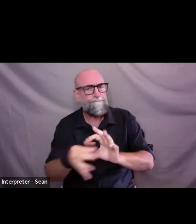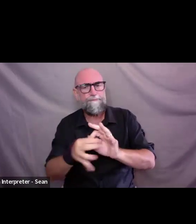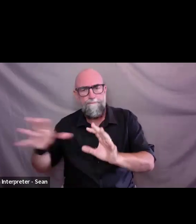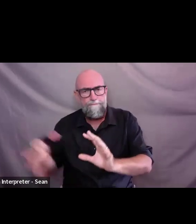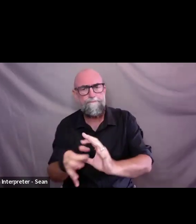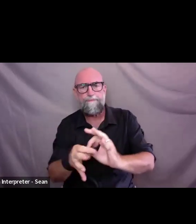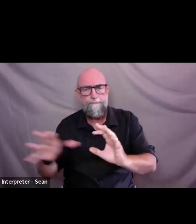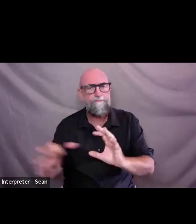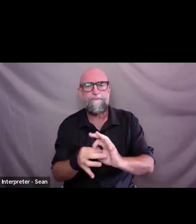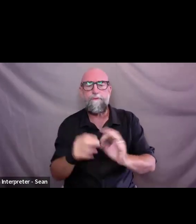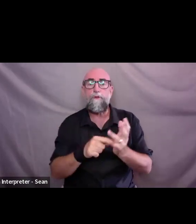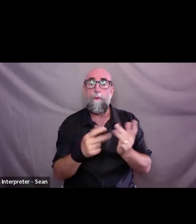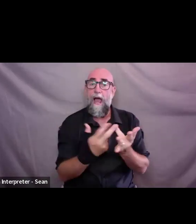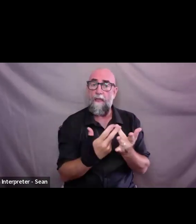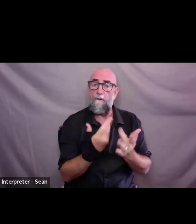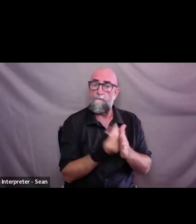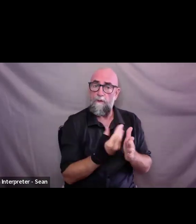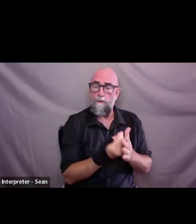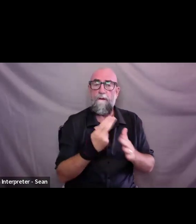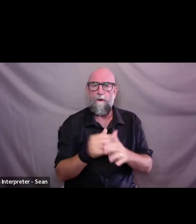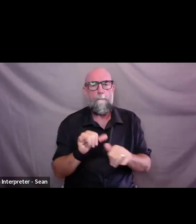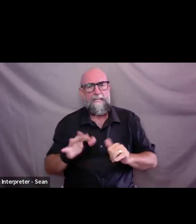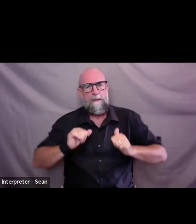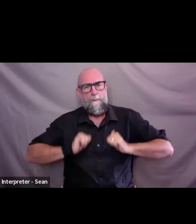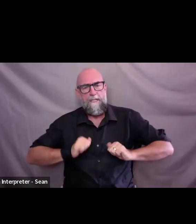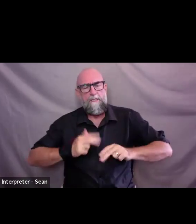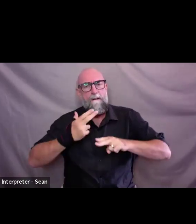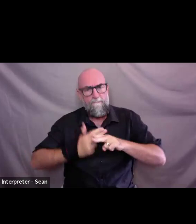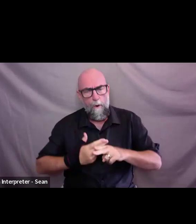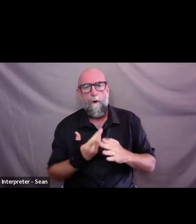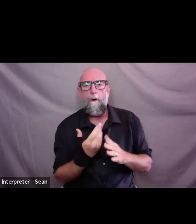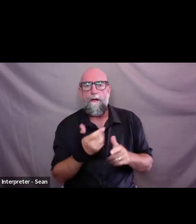media or via our newsletter to stay up-to-date with us and details for the launch